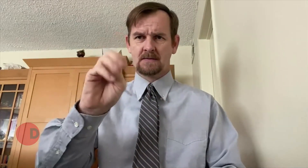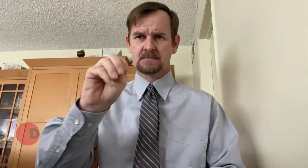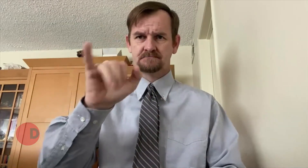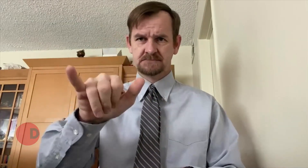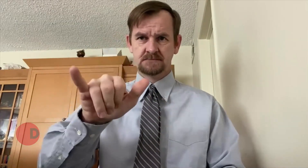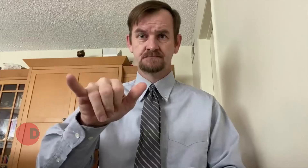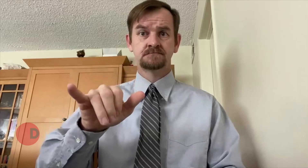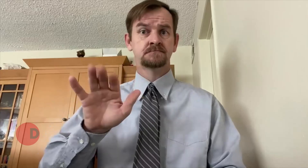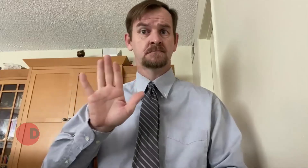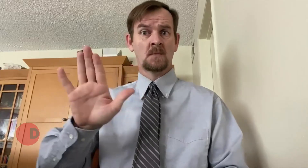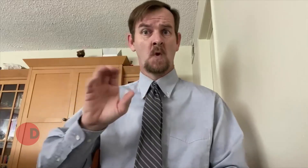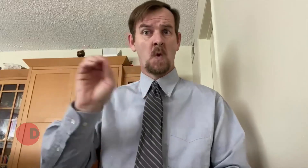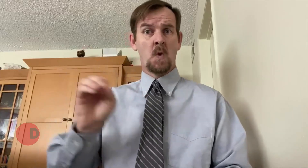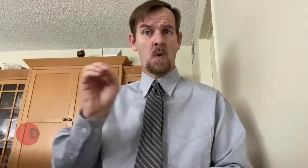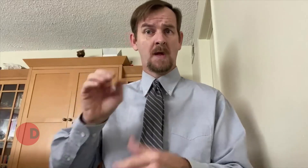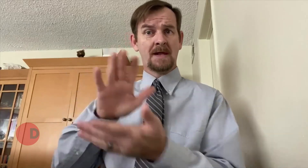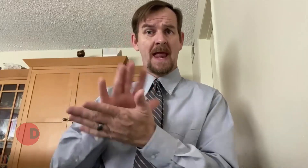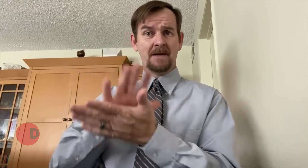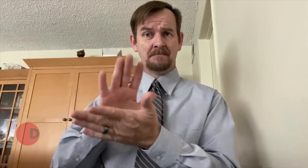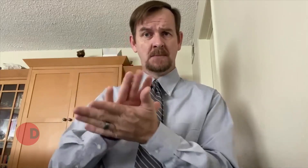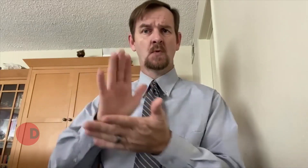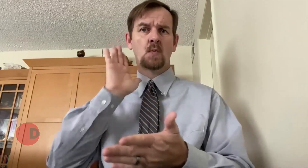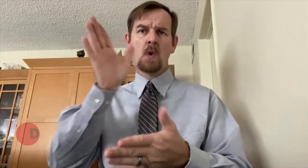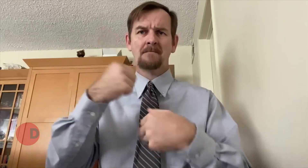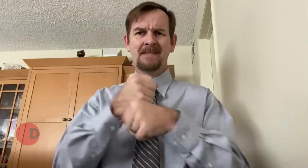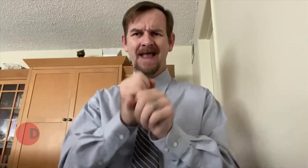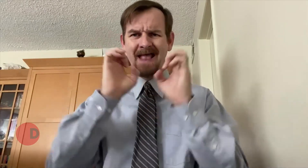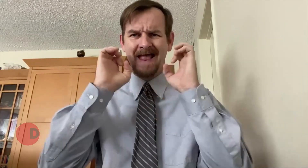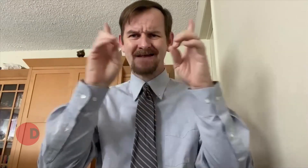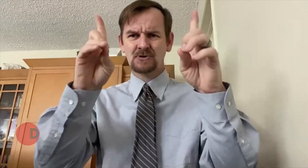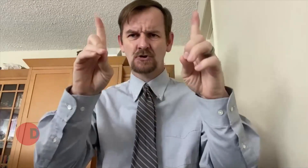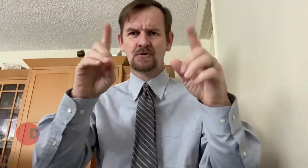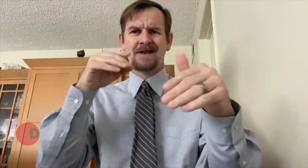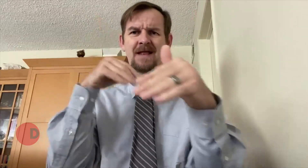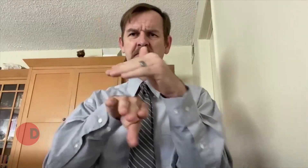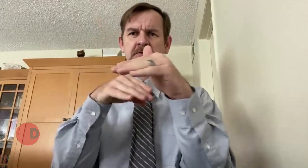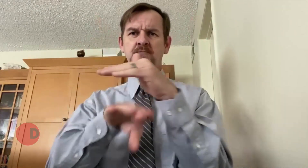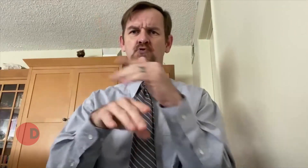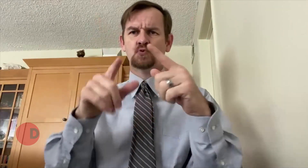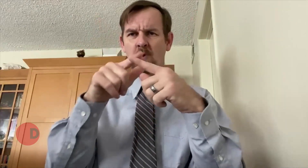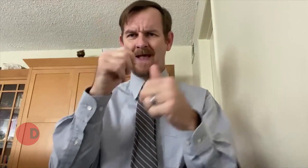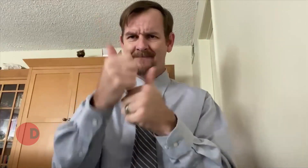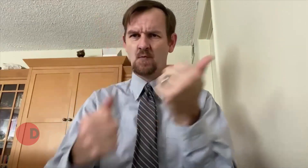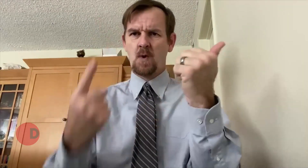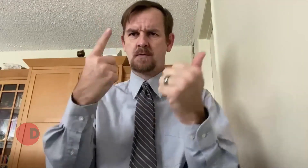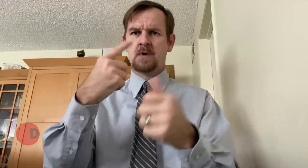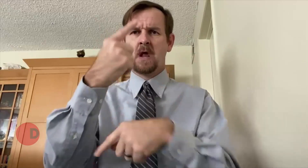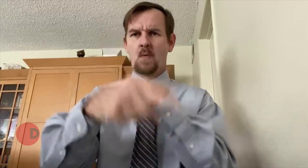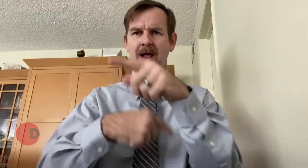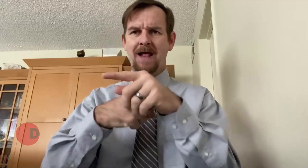will make education accessible to everyone around the world.